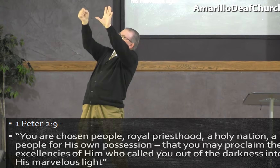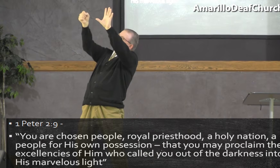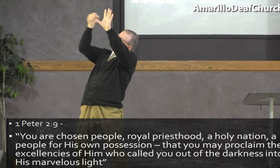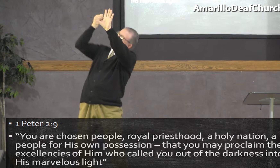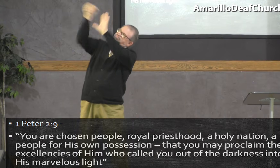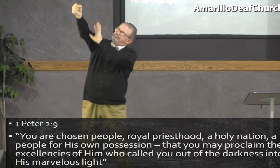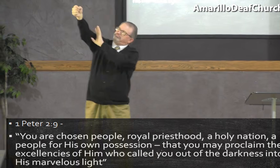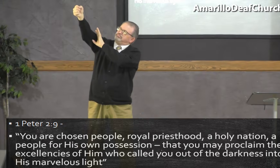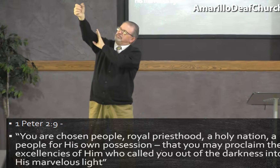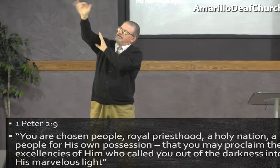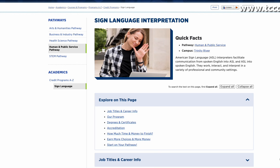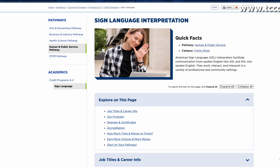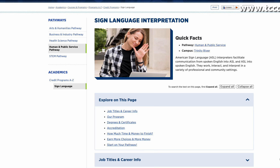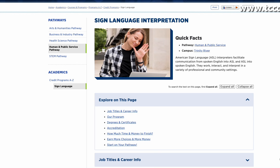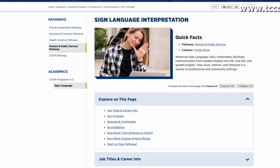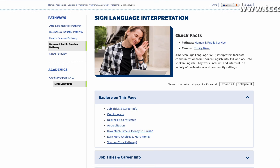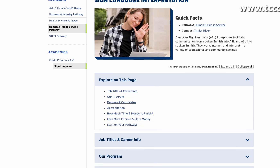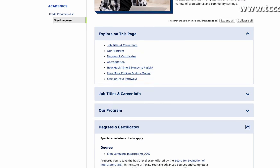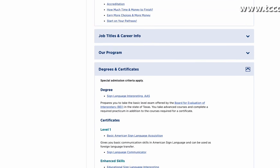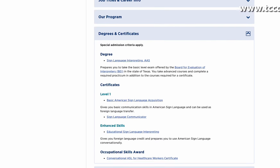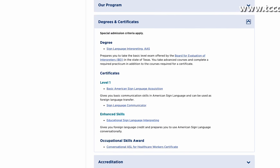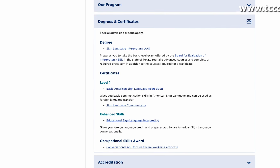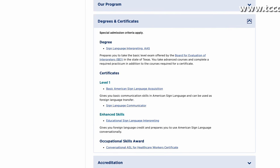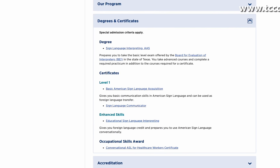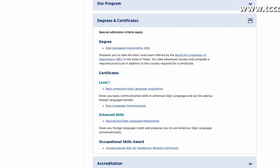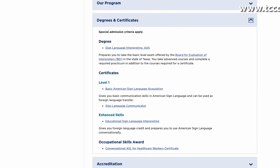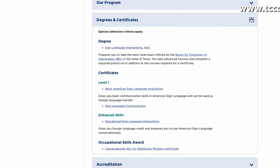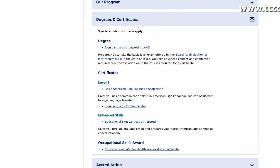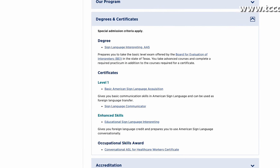Deaf Church or colleges that offer ASL classes.